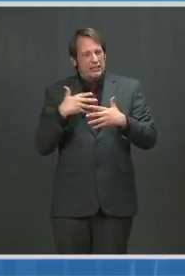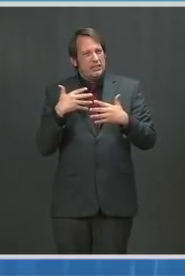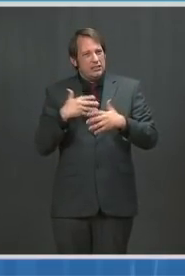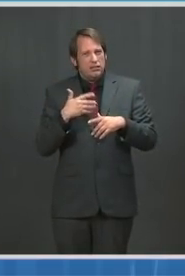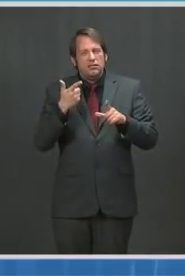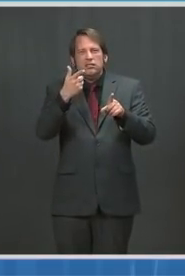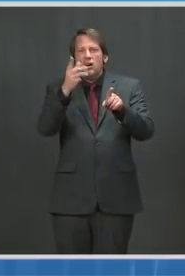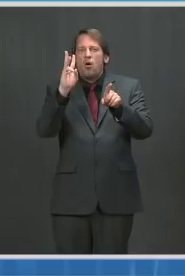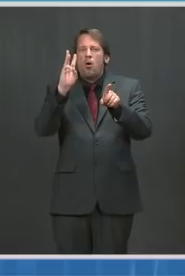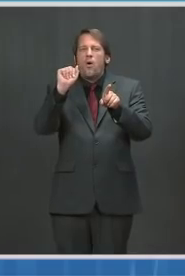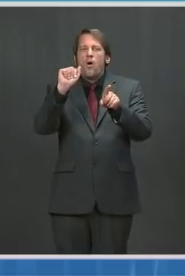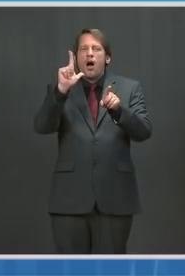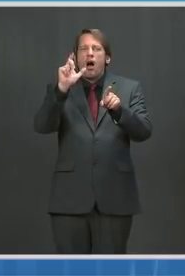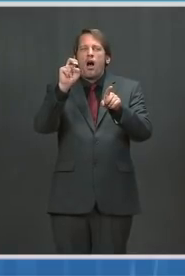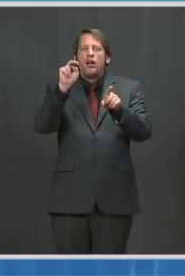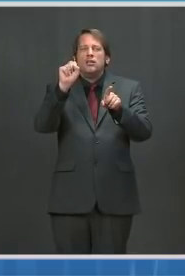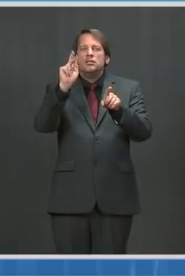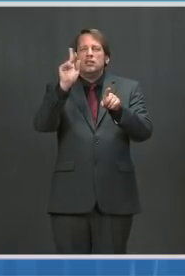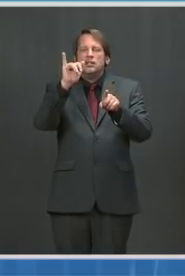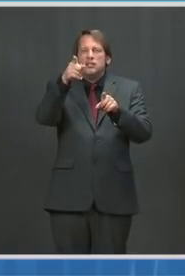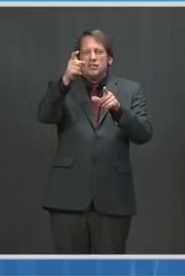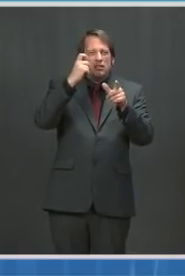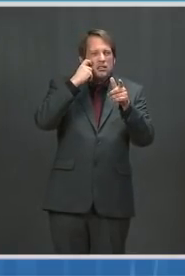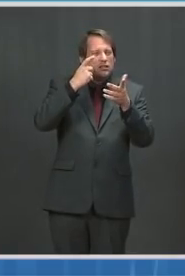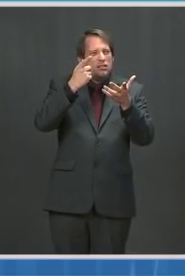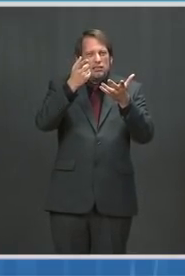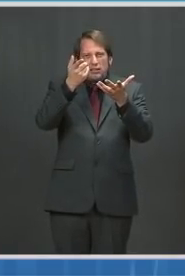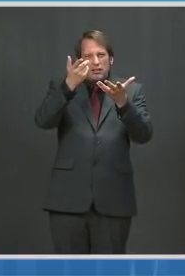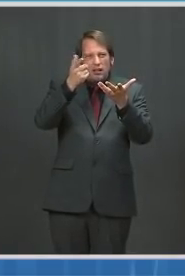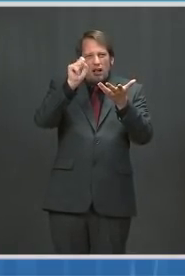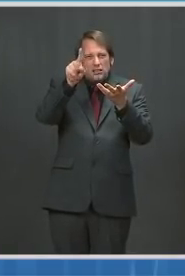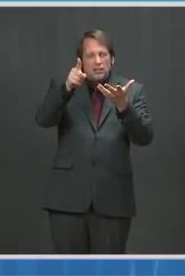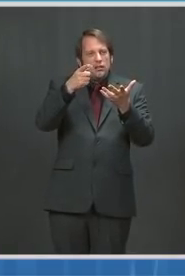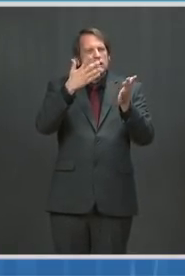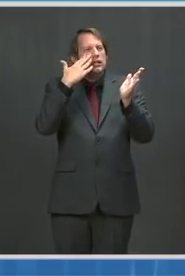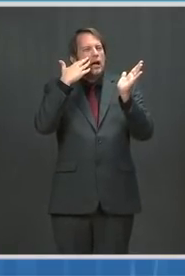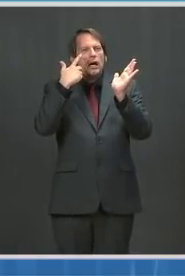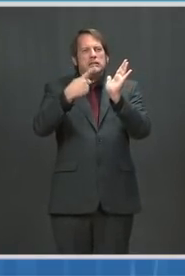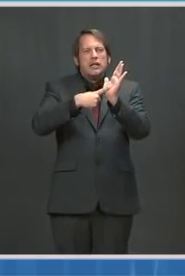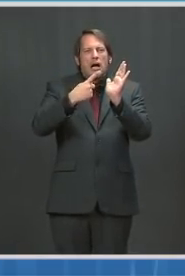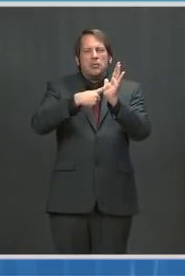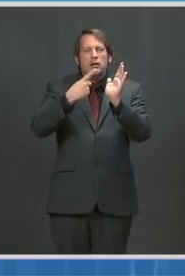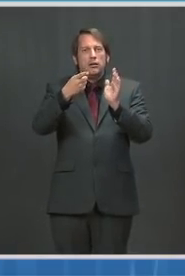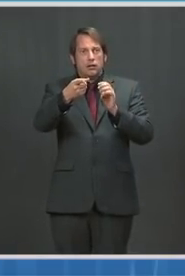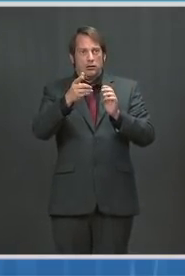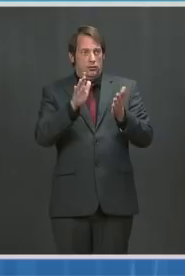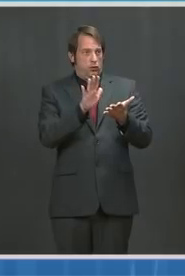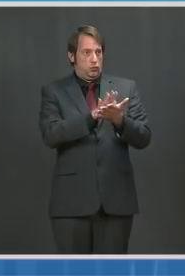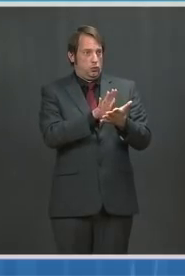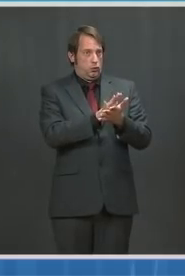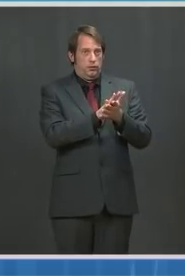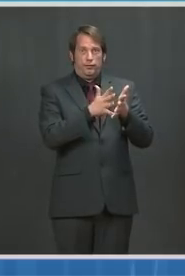sort of, have some clearer guidance on after-school activities -- you know, maybe staying out of indoor sports.